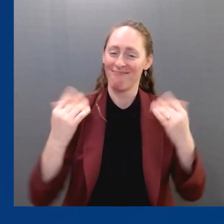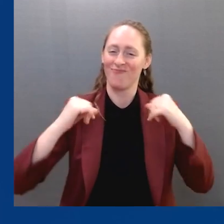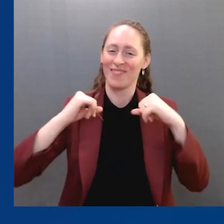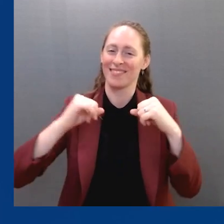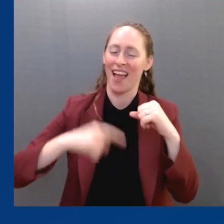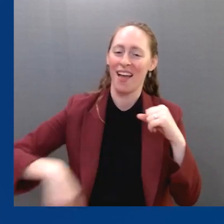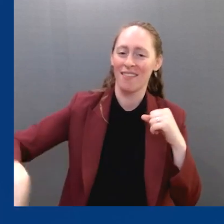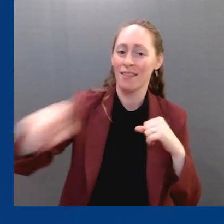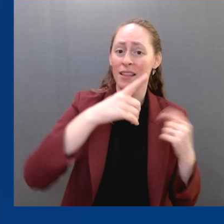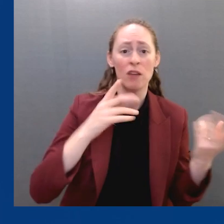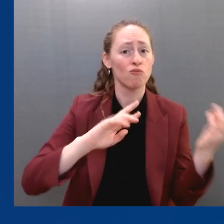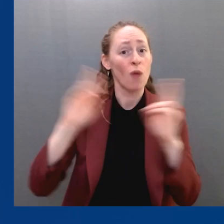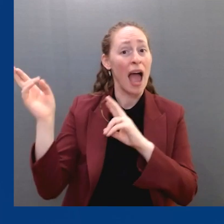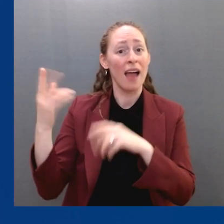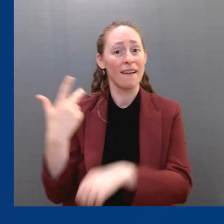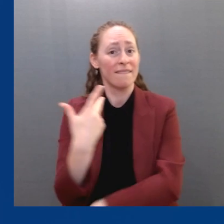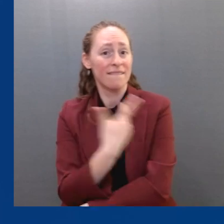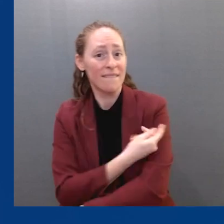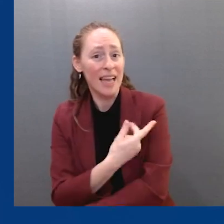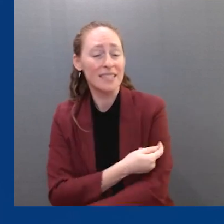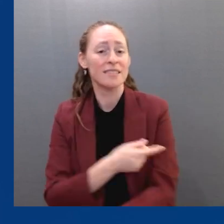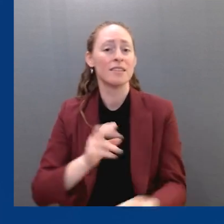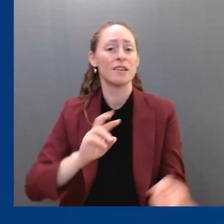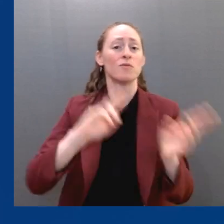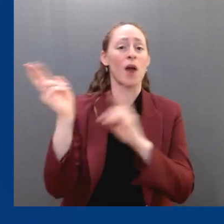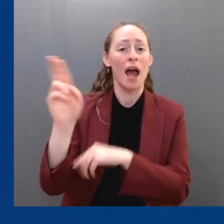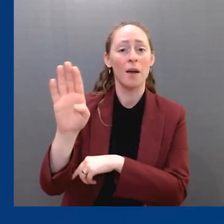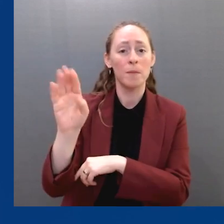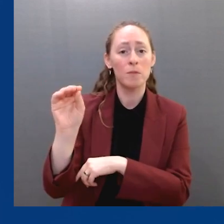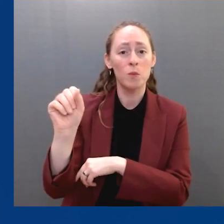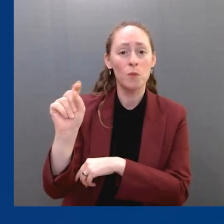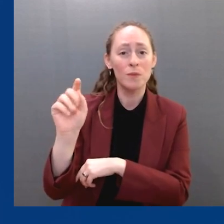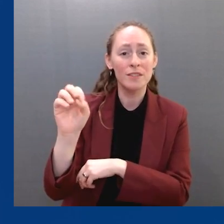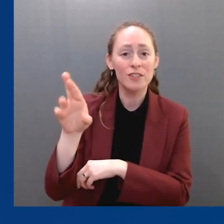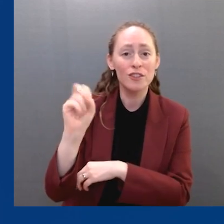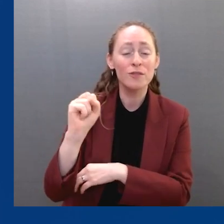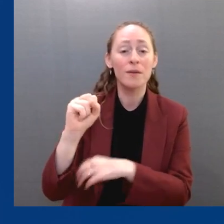treatments, tests, masks, ventilation and so much more.